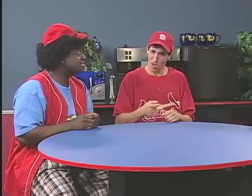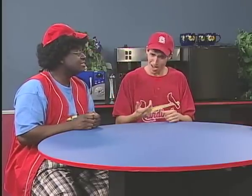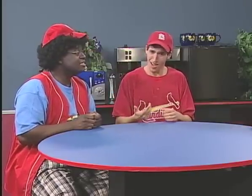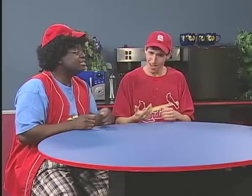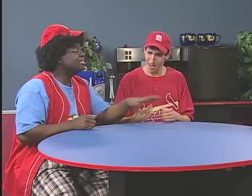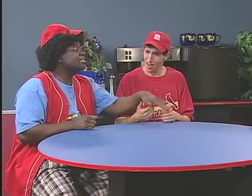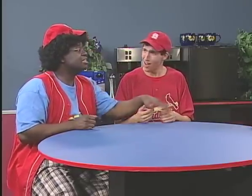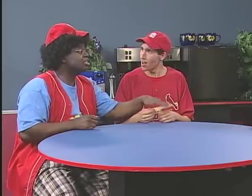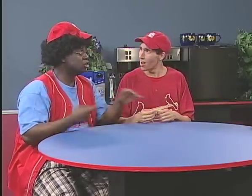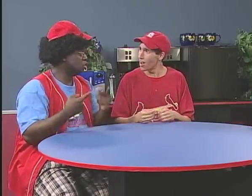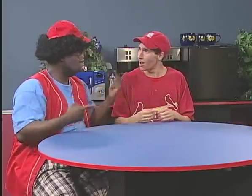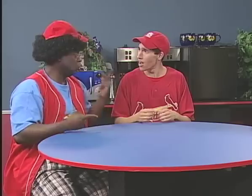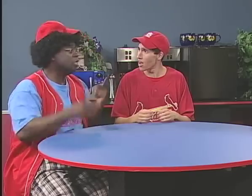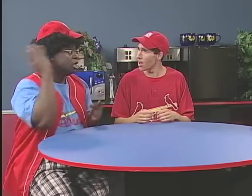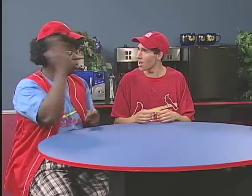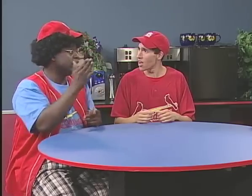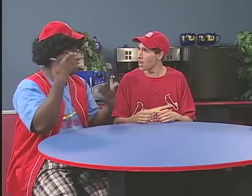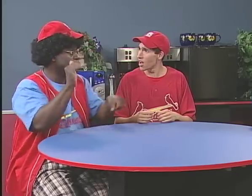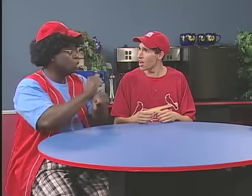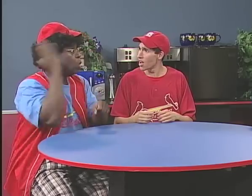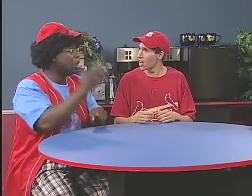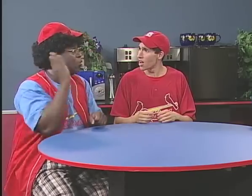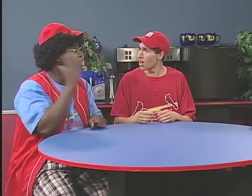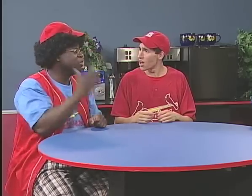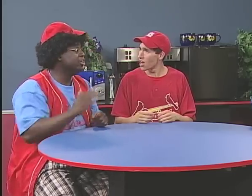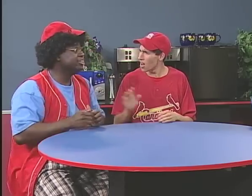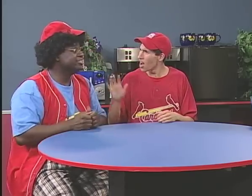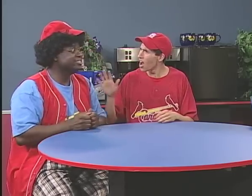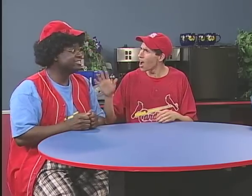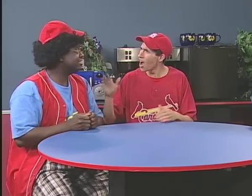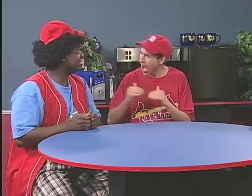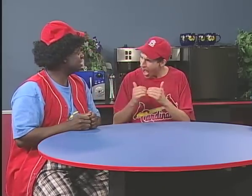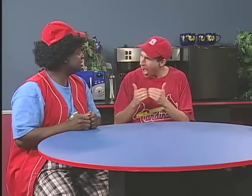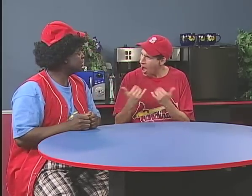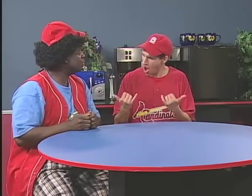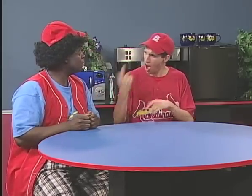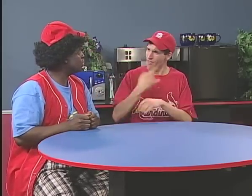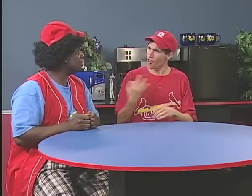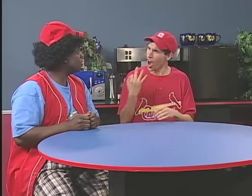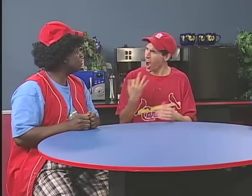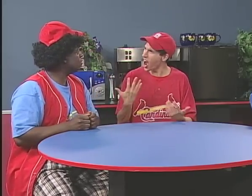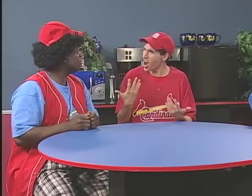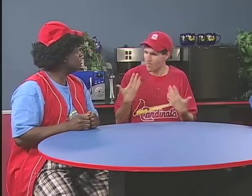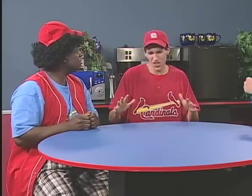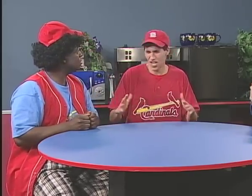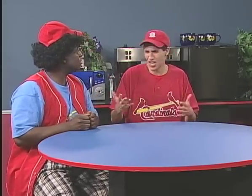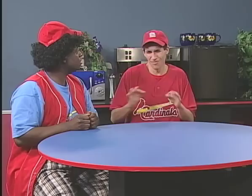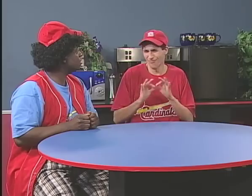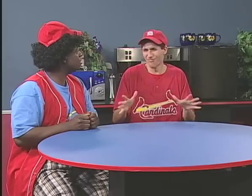WE WILL. HOW? IT'S FRIDAY. IT'S TOO LATE.